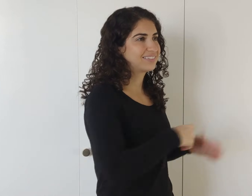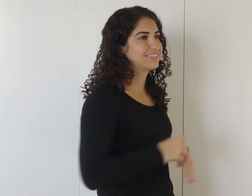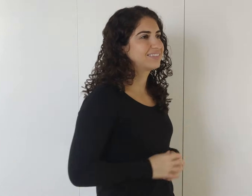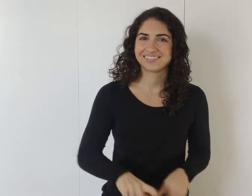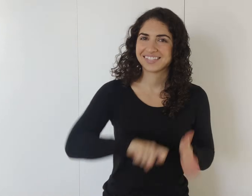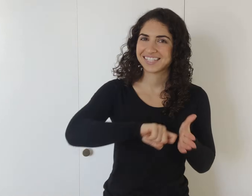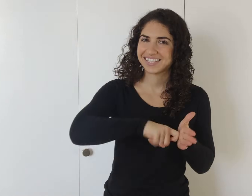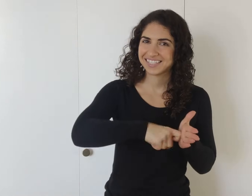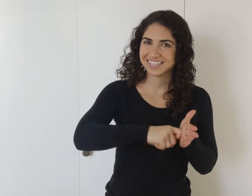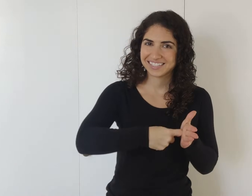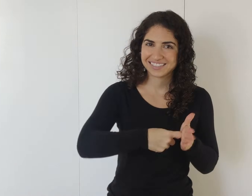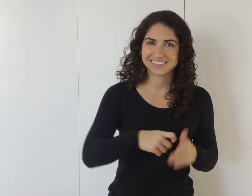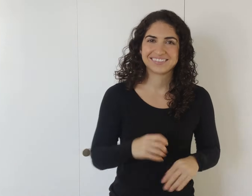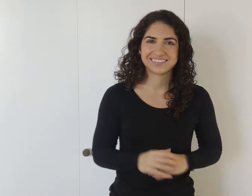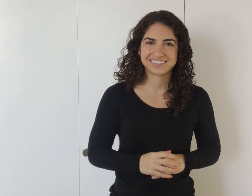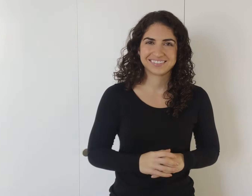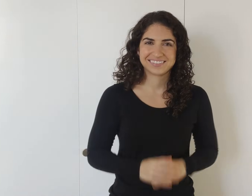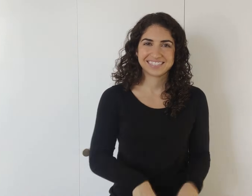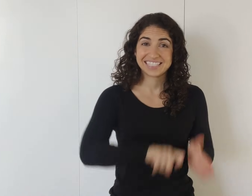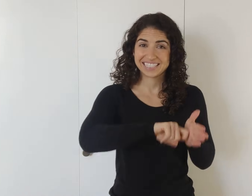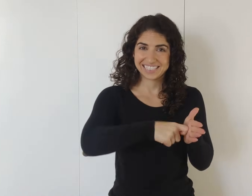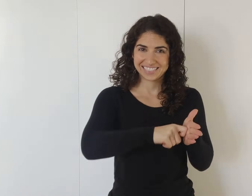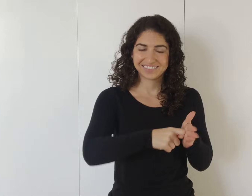KEY